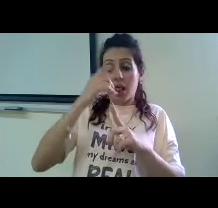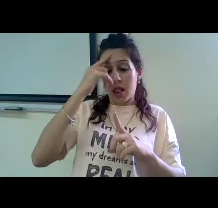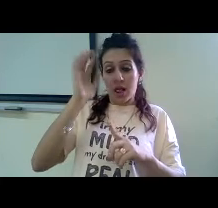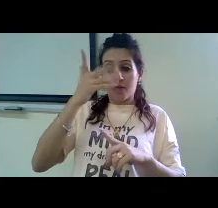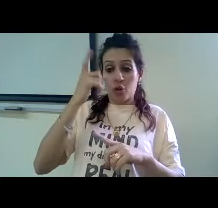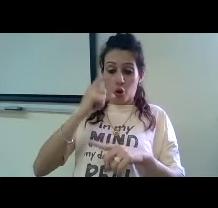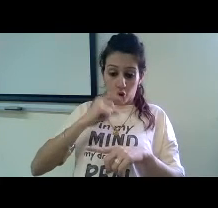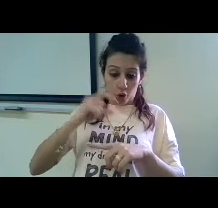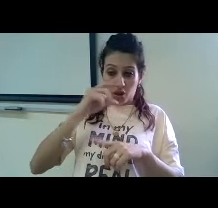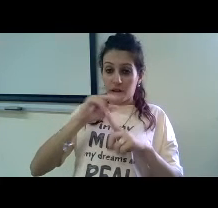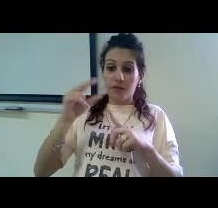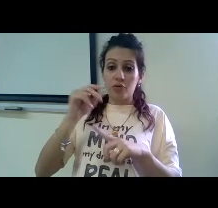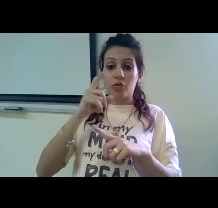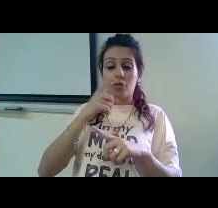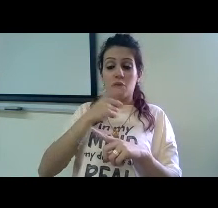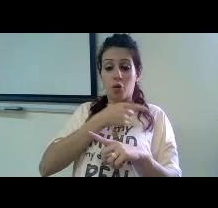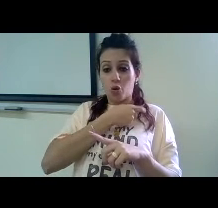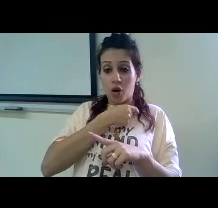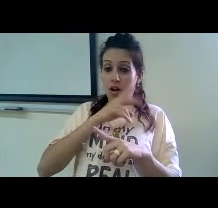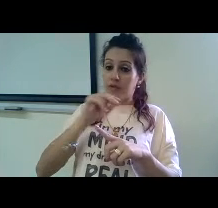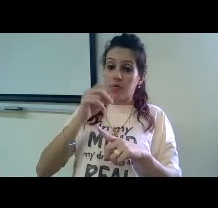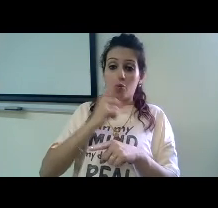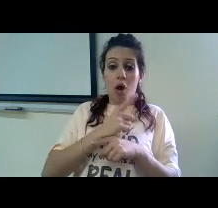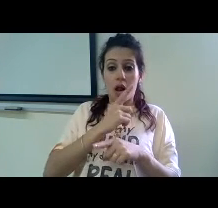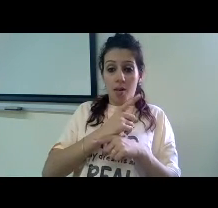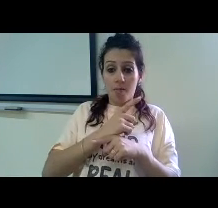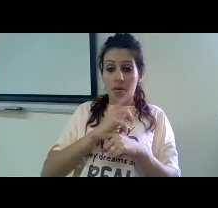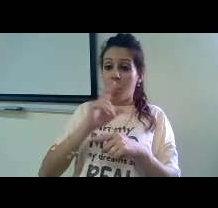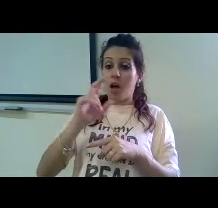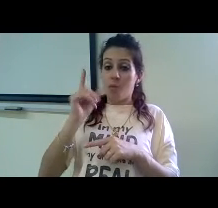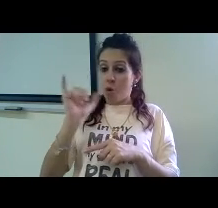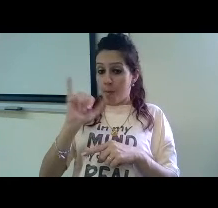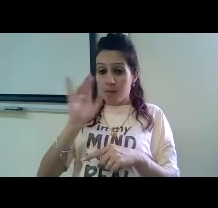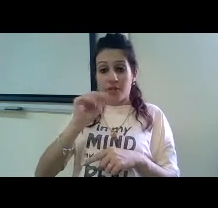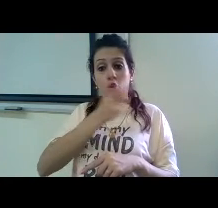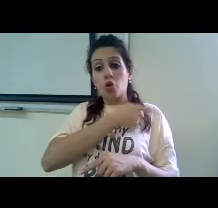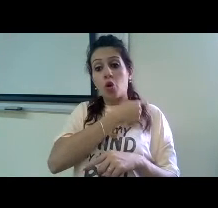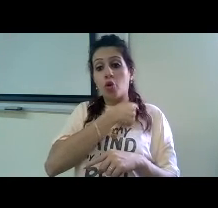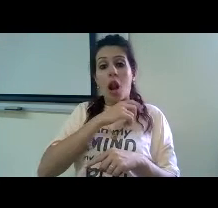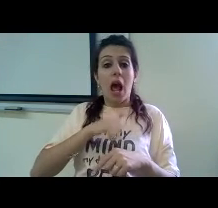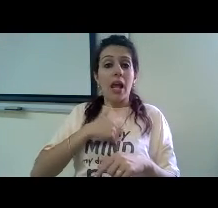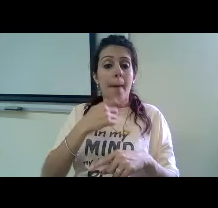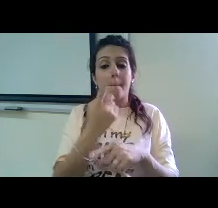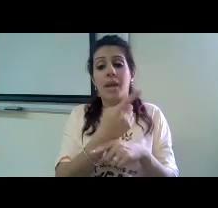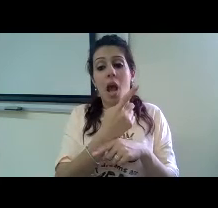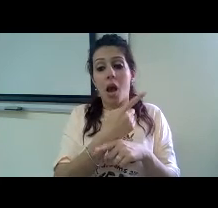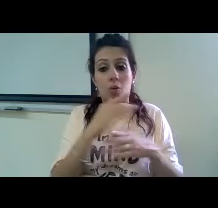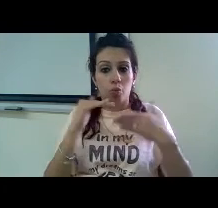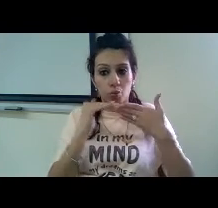And so you can see from the picture here, there is a lot of information sharing